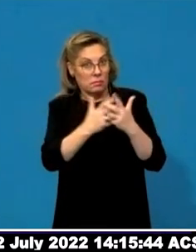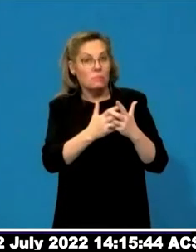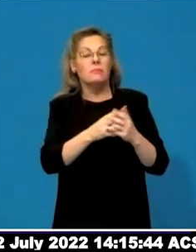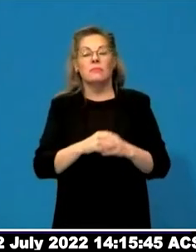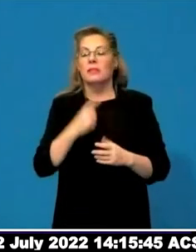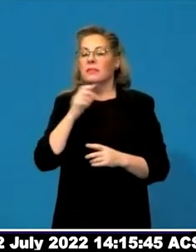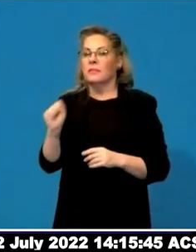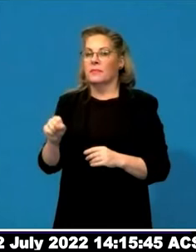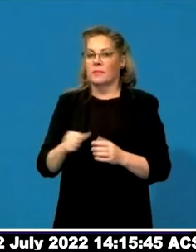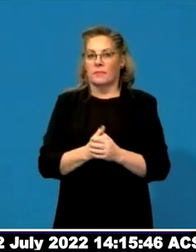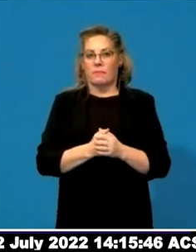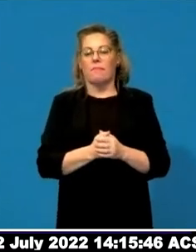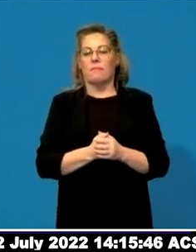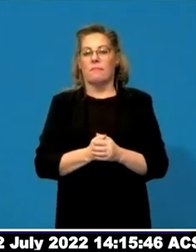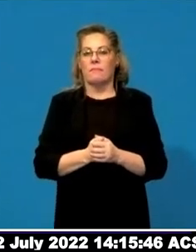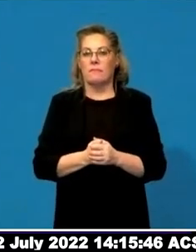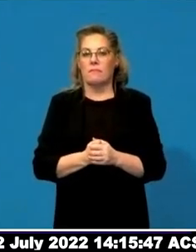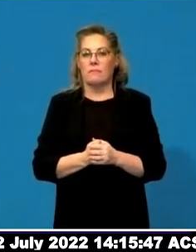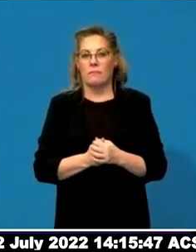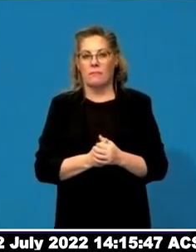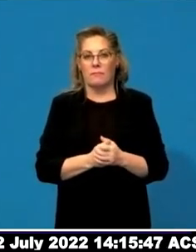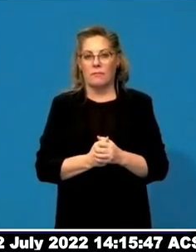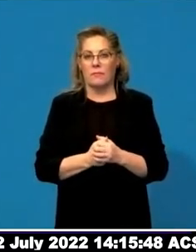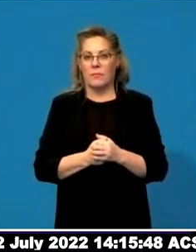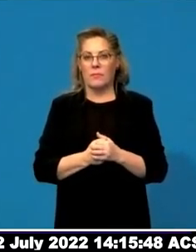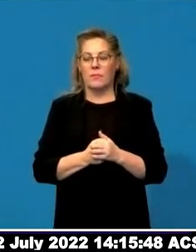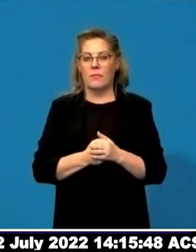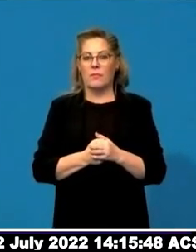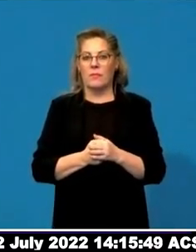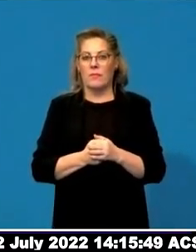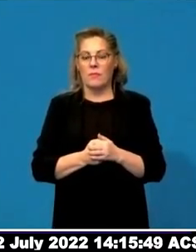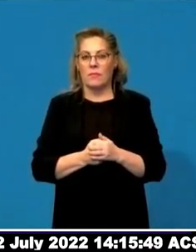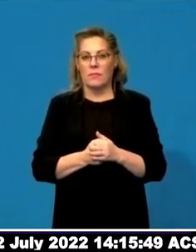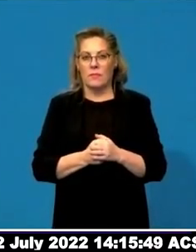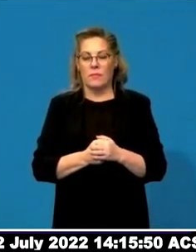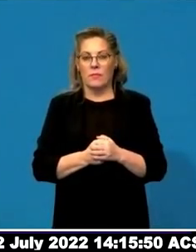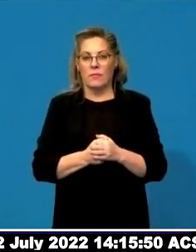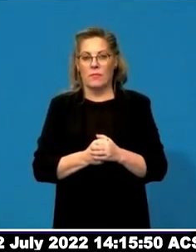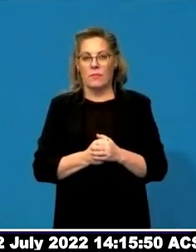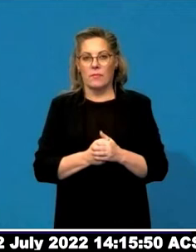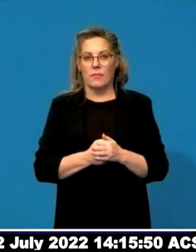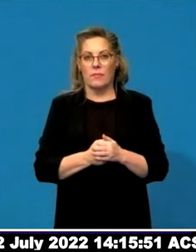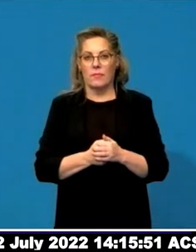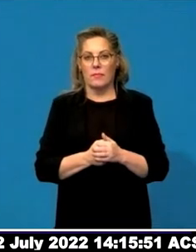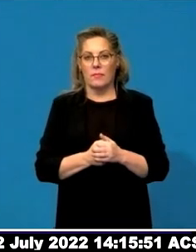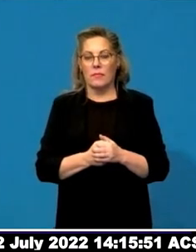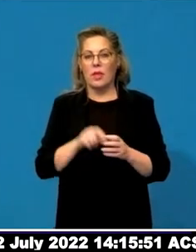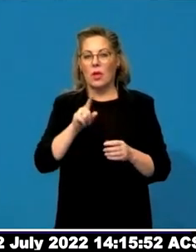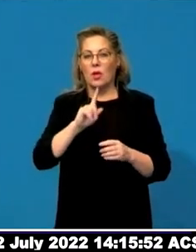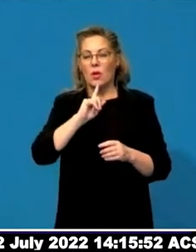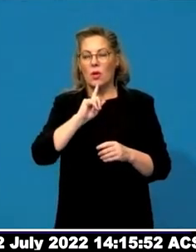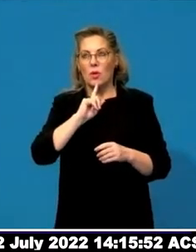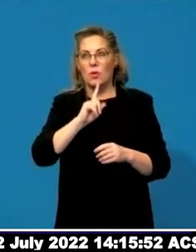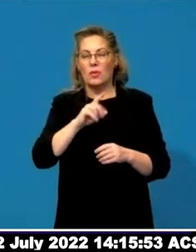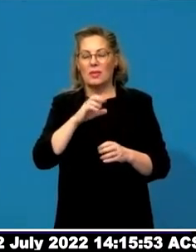that a barrier to people gaining access to the NDIS